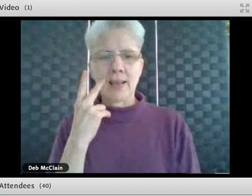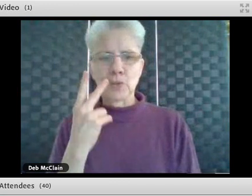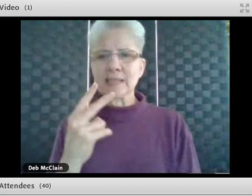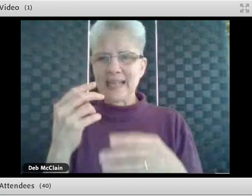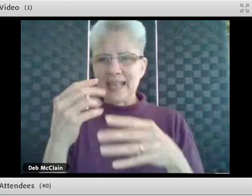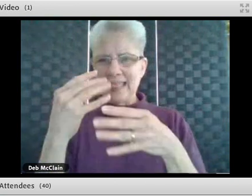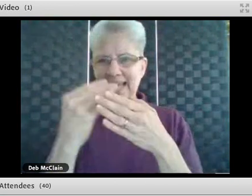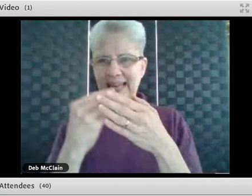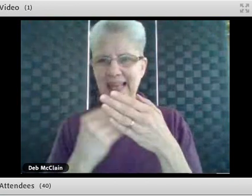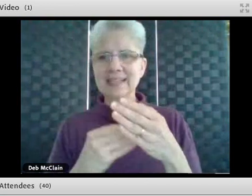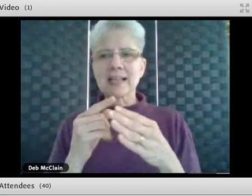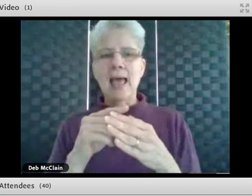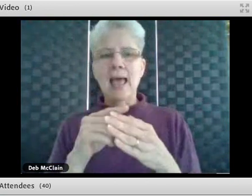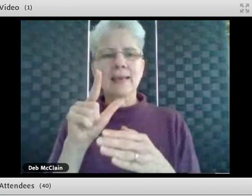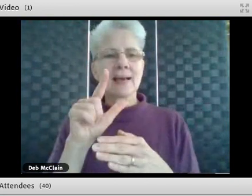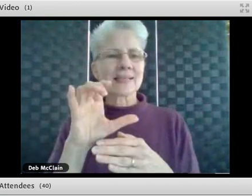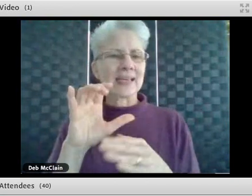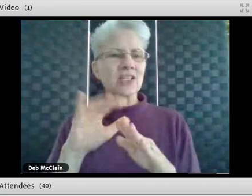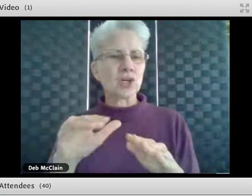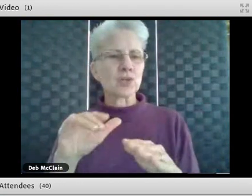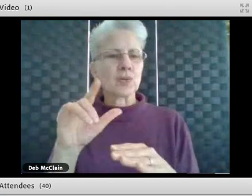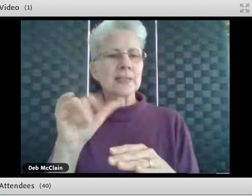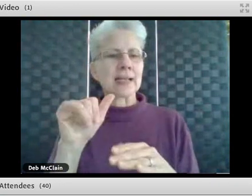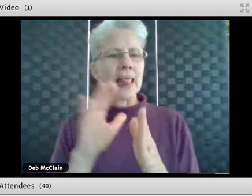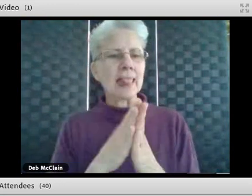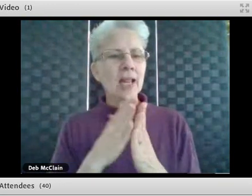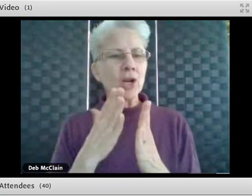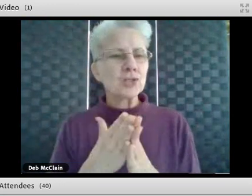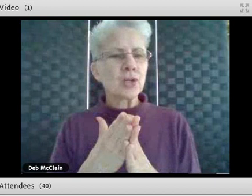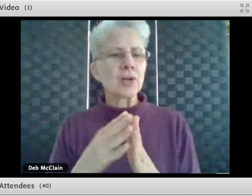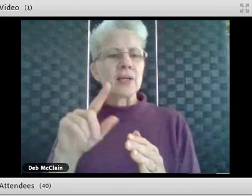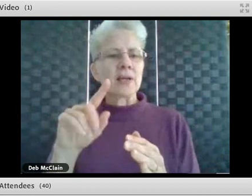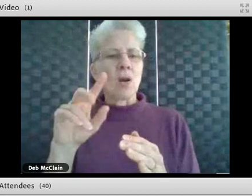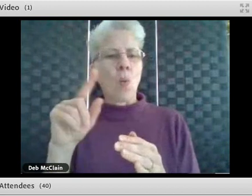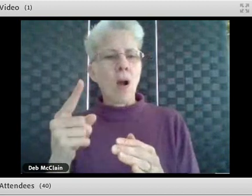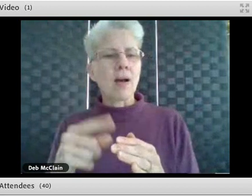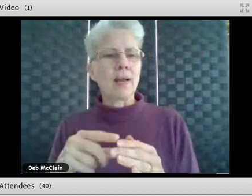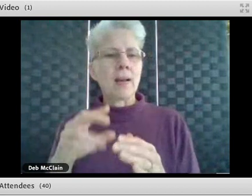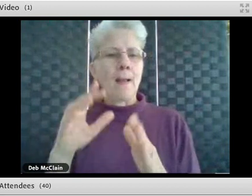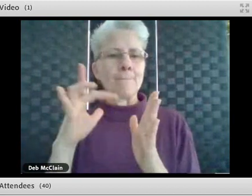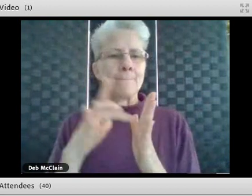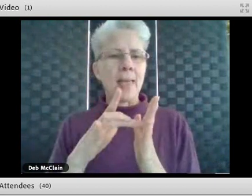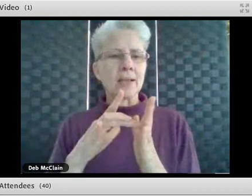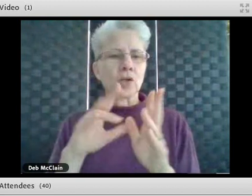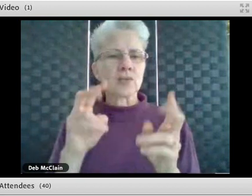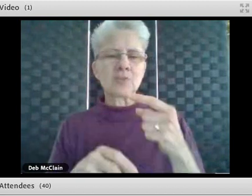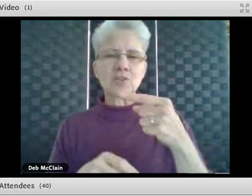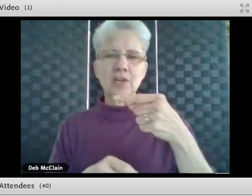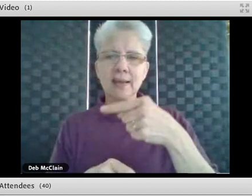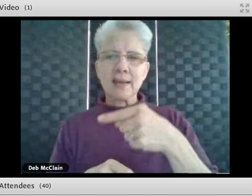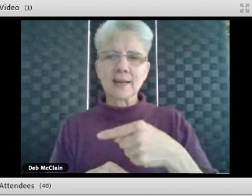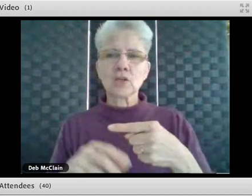like LC Children's Literatures, second indicator of 1, Medical Subject Headings 2, and so forth. Okay?